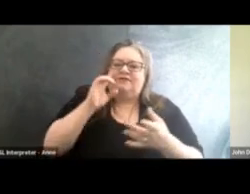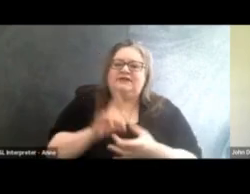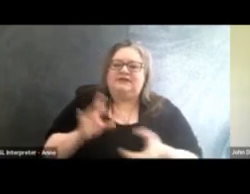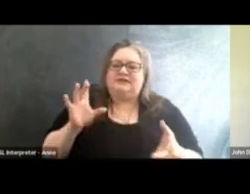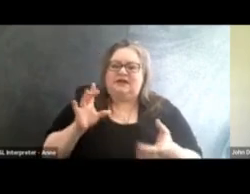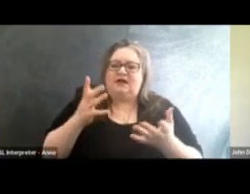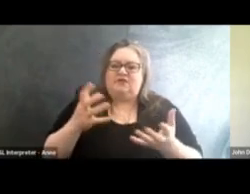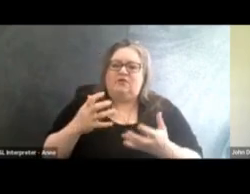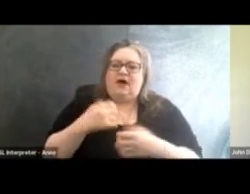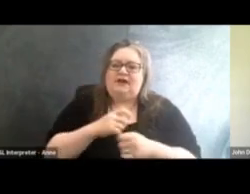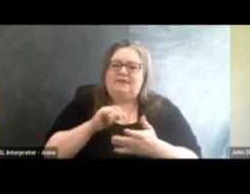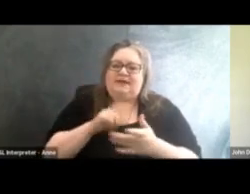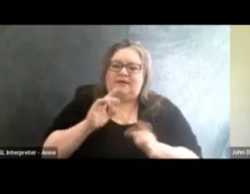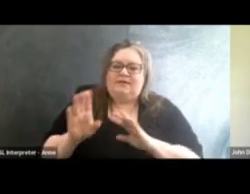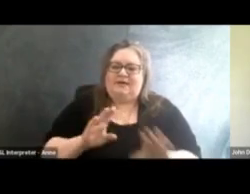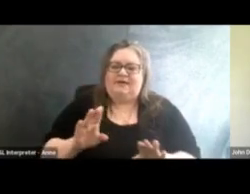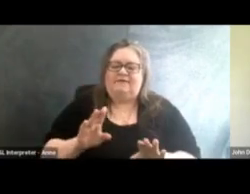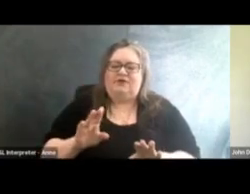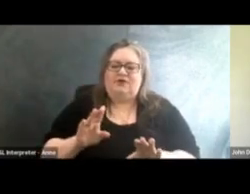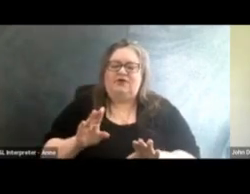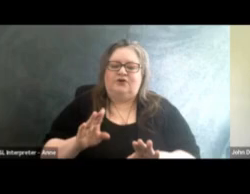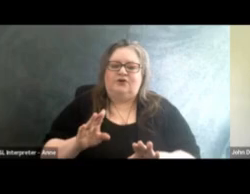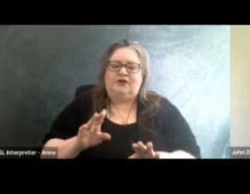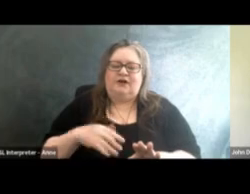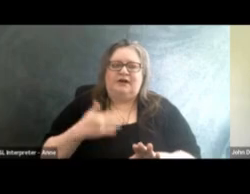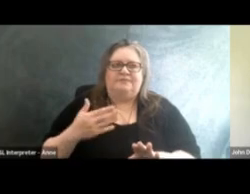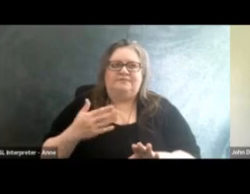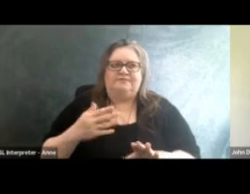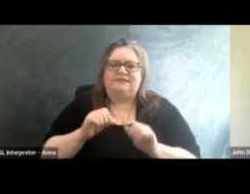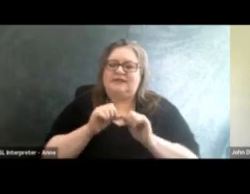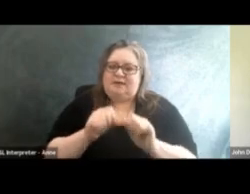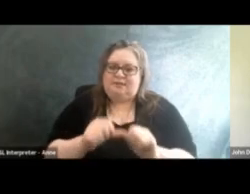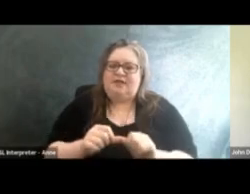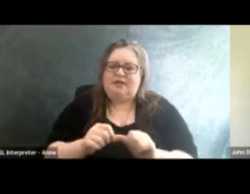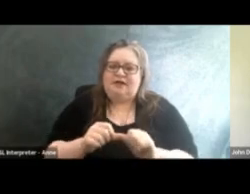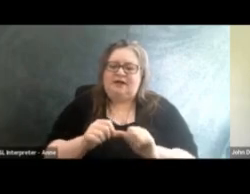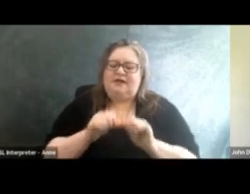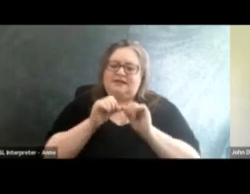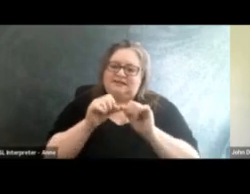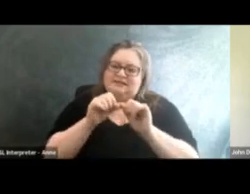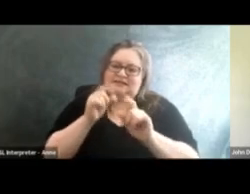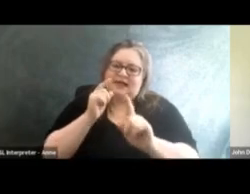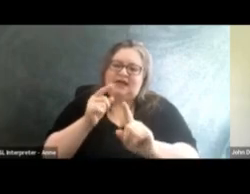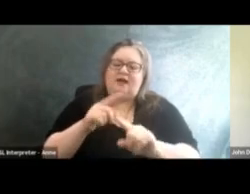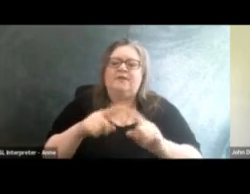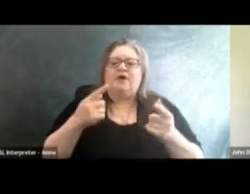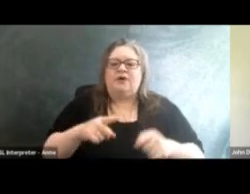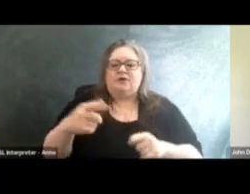making the behavior stable and sustained, but when you have a history of traumatic brain